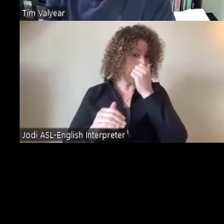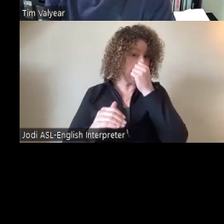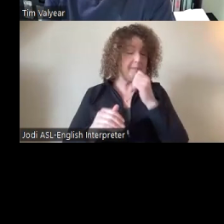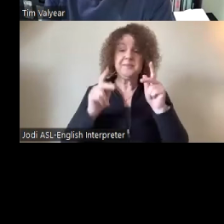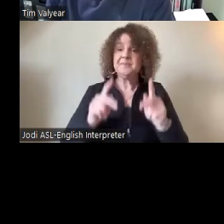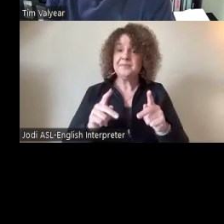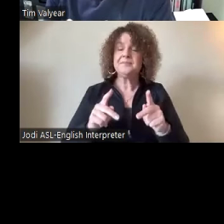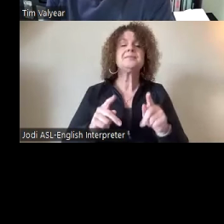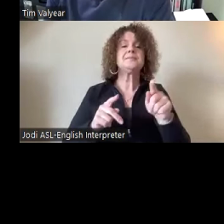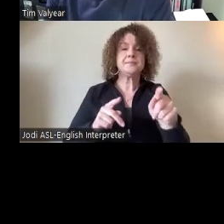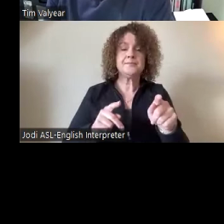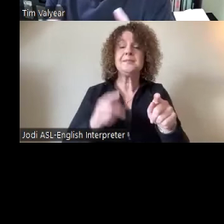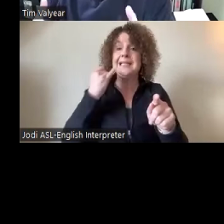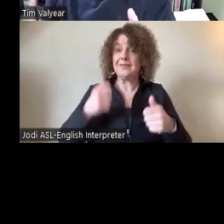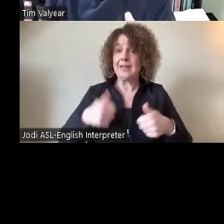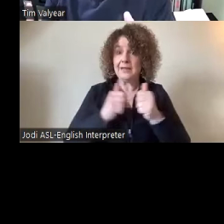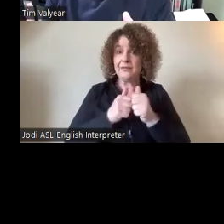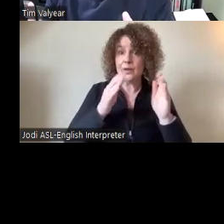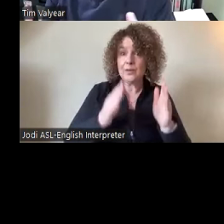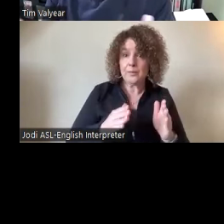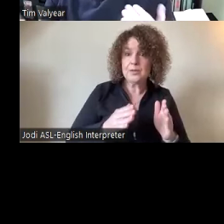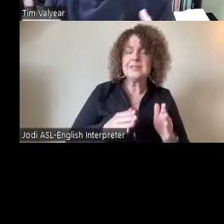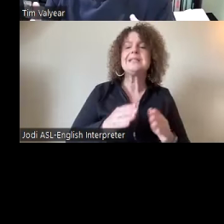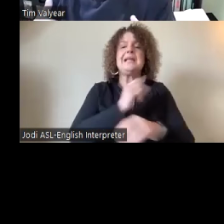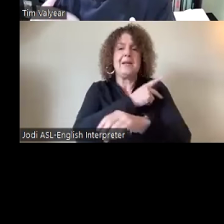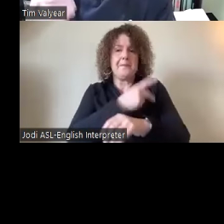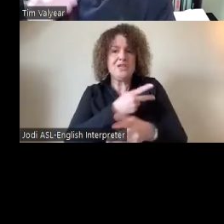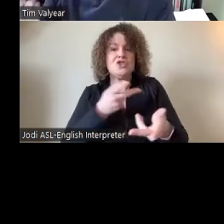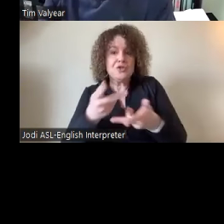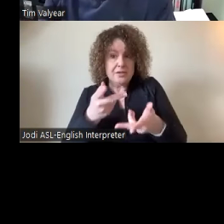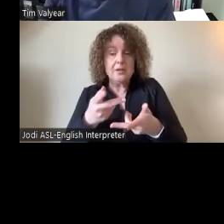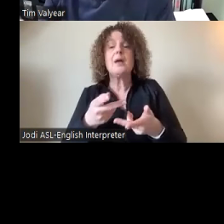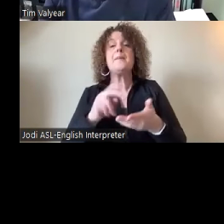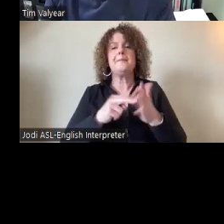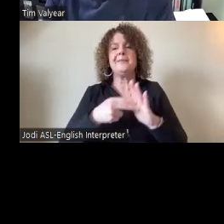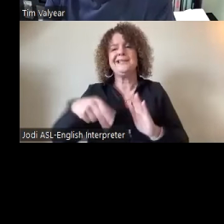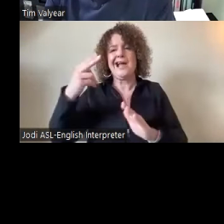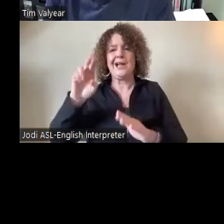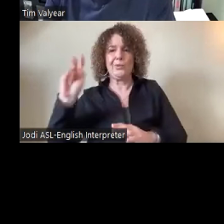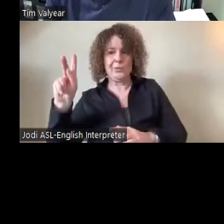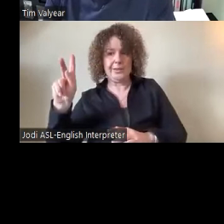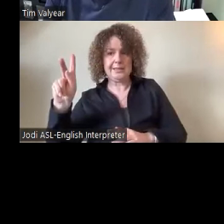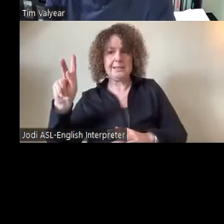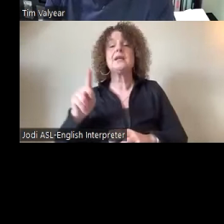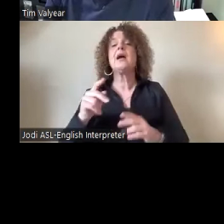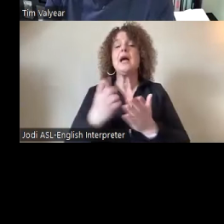homes. Hospital school worker. Next slide. Someone who lives with a patient facing health care worker.